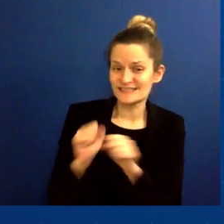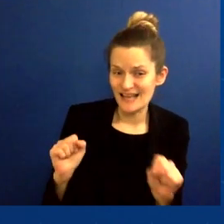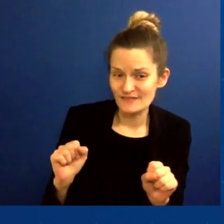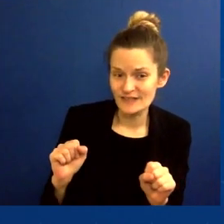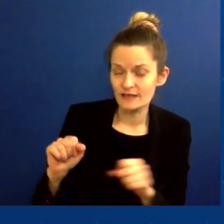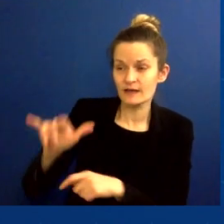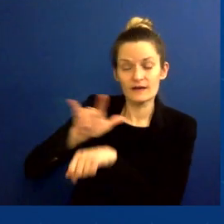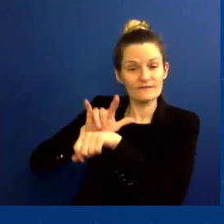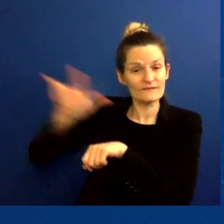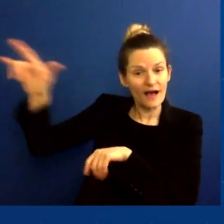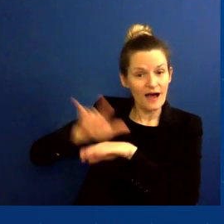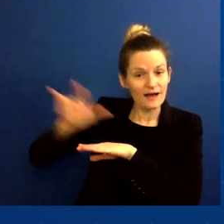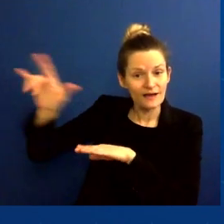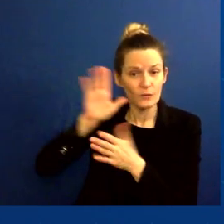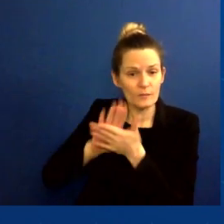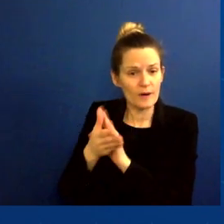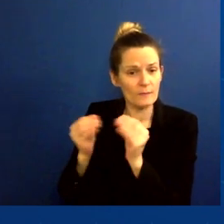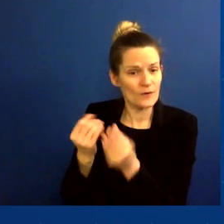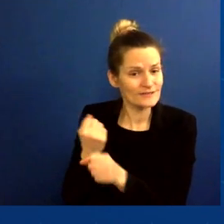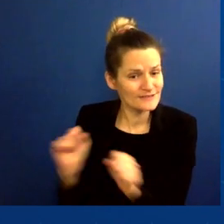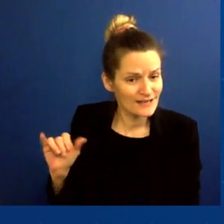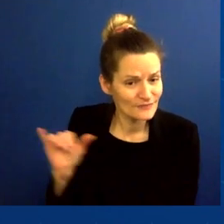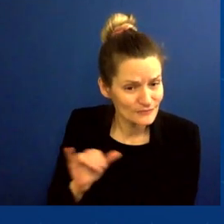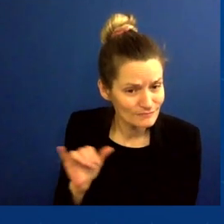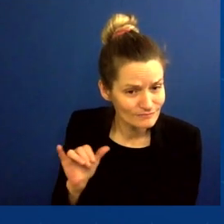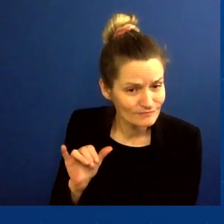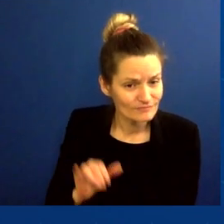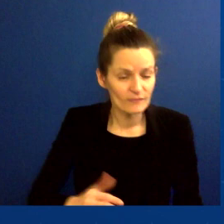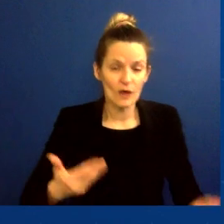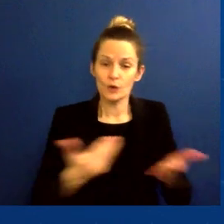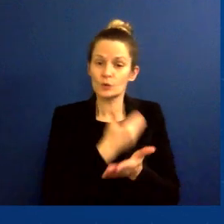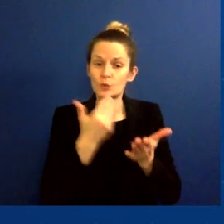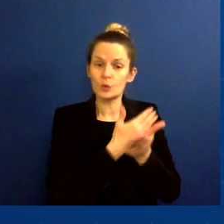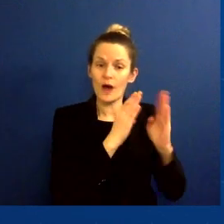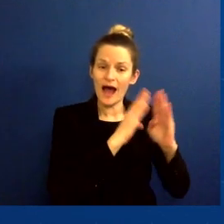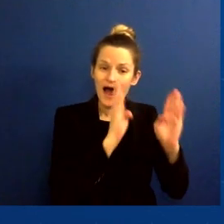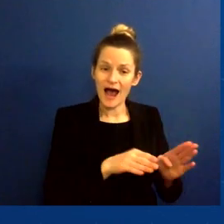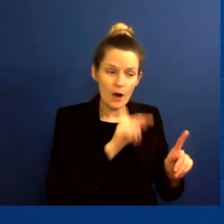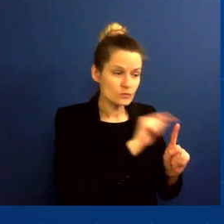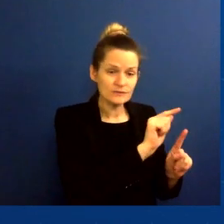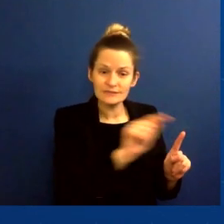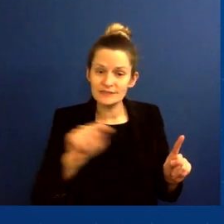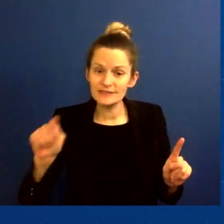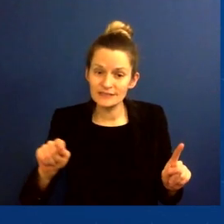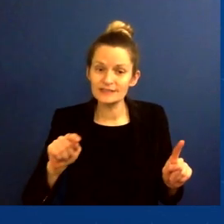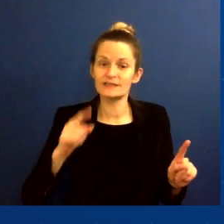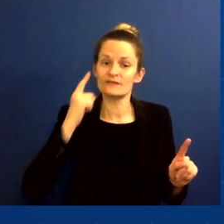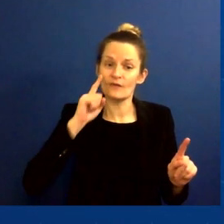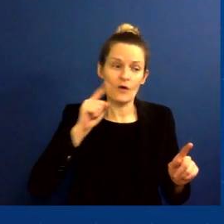built on our military bases will be of the highest quality, which these service members deserve.